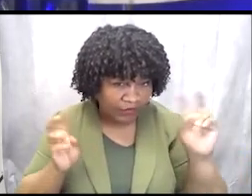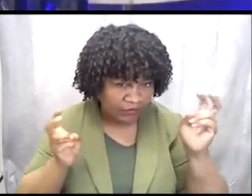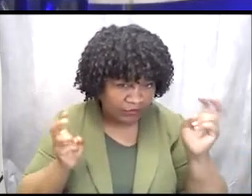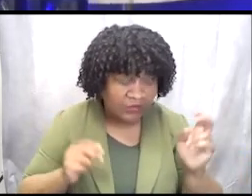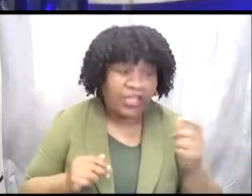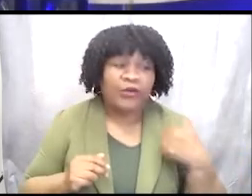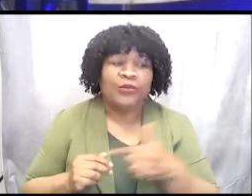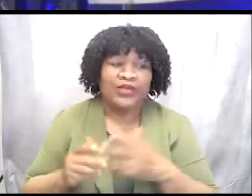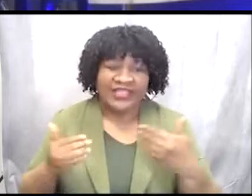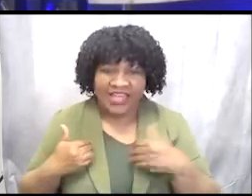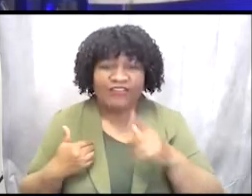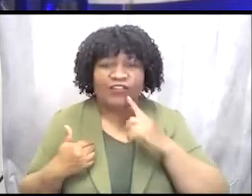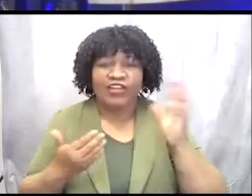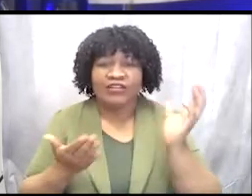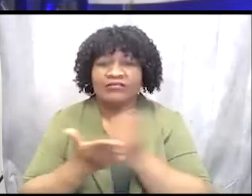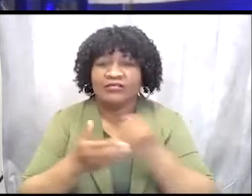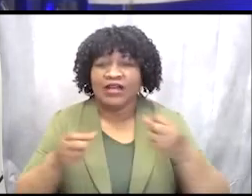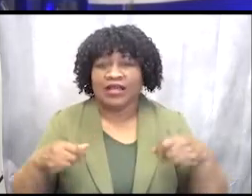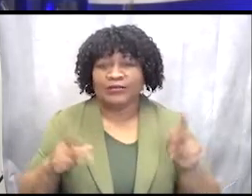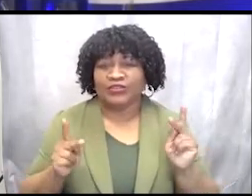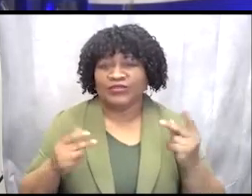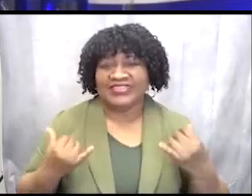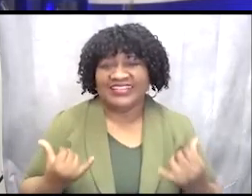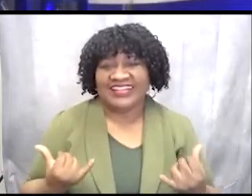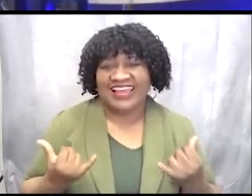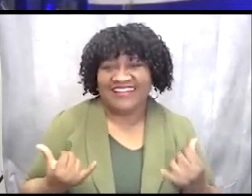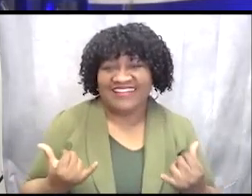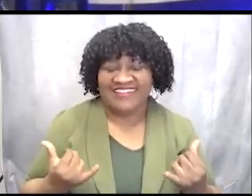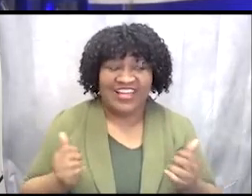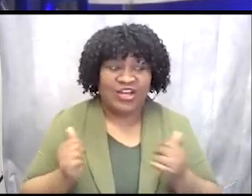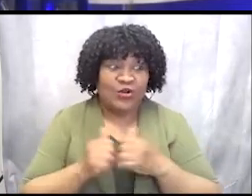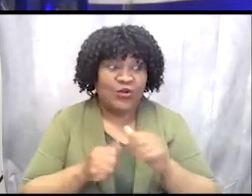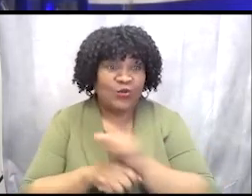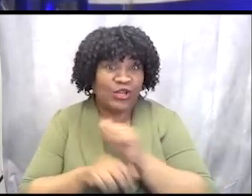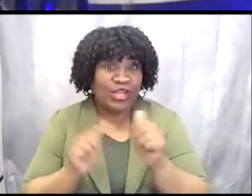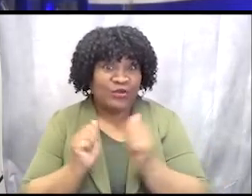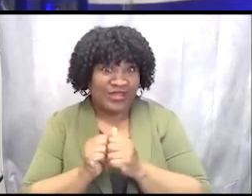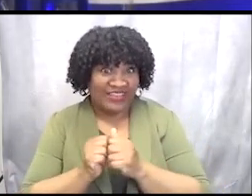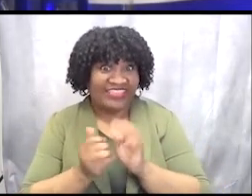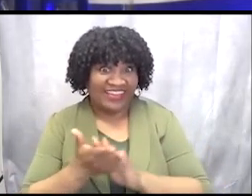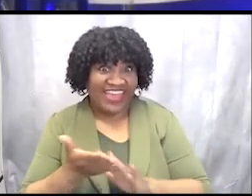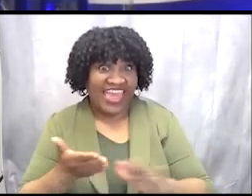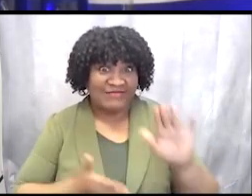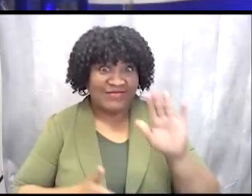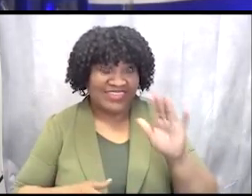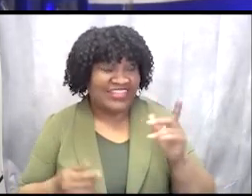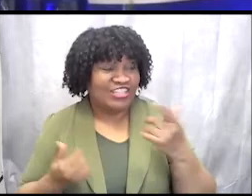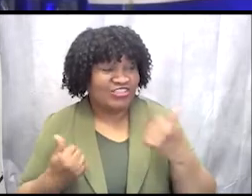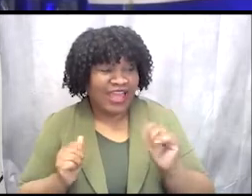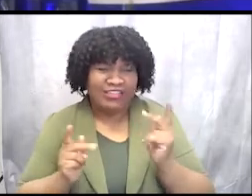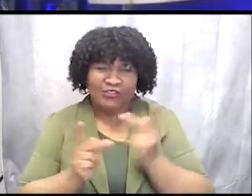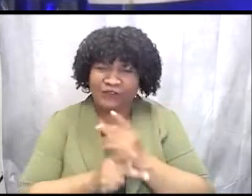that we have a real opportunity here working with the academy to try to figure out